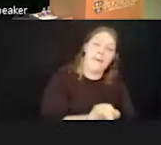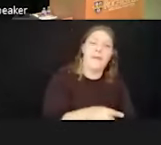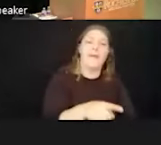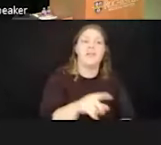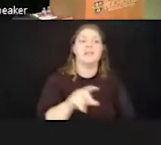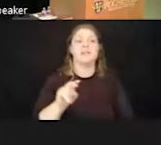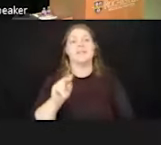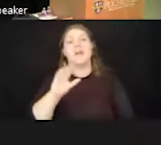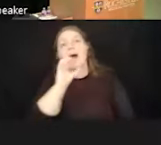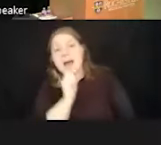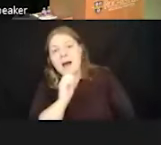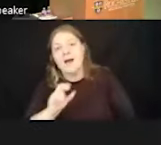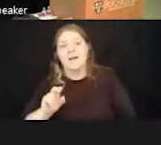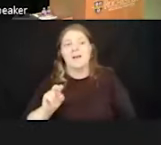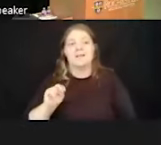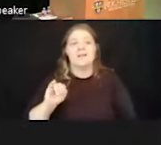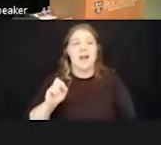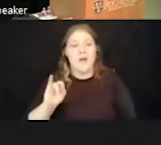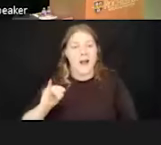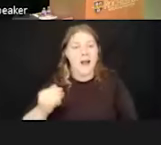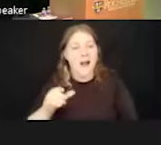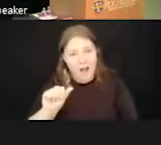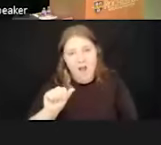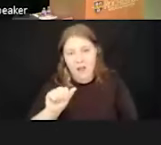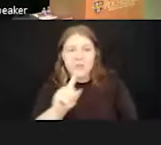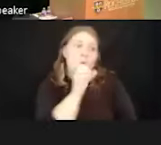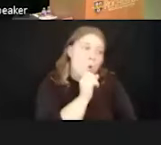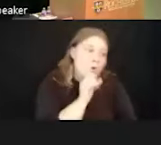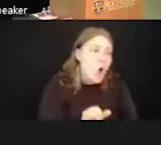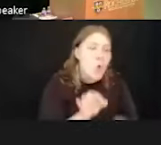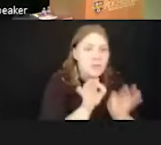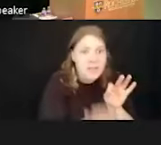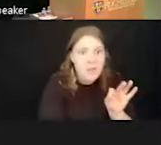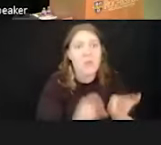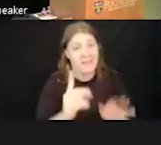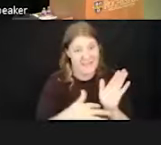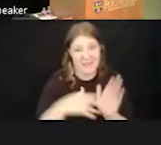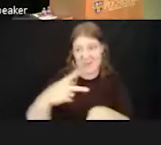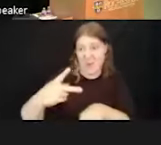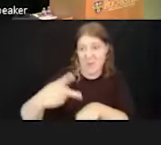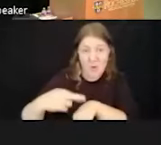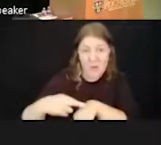this is an orange so it's simple but sometimes in Puerto Rico or in any country they can uh give you